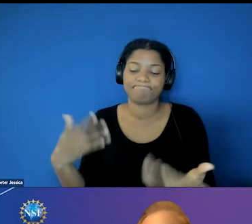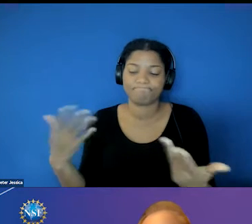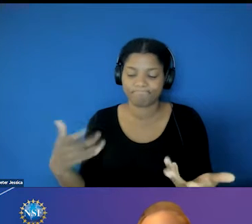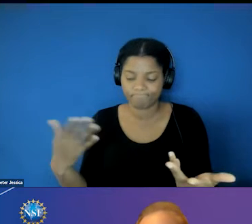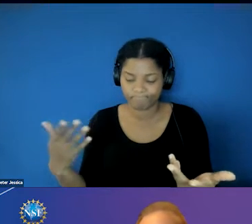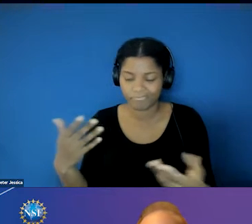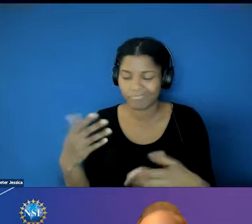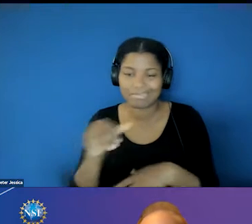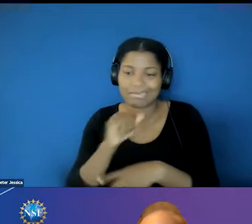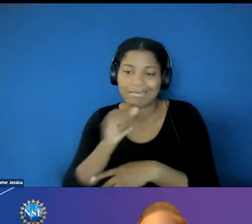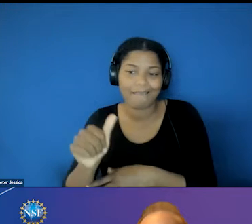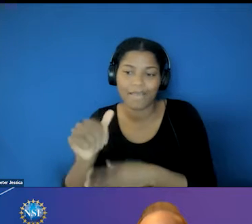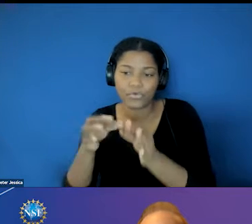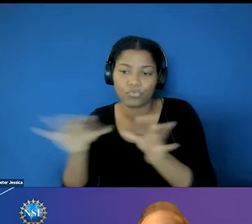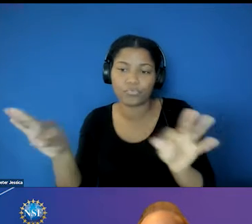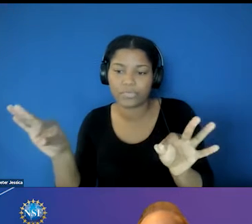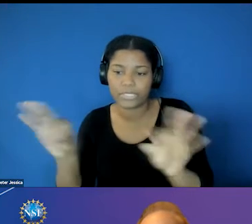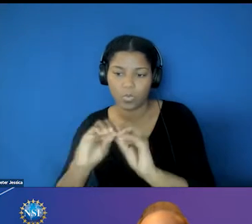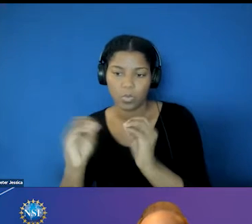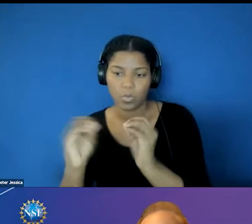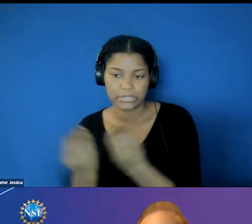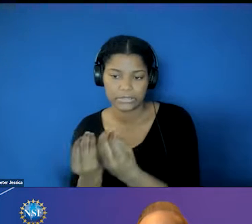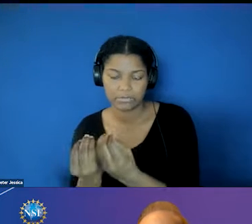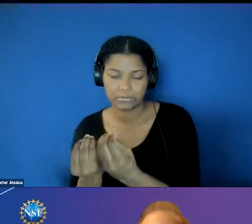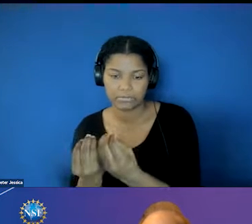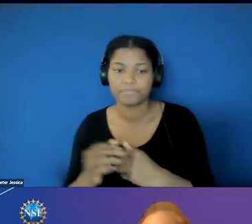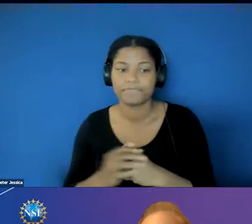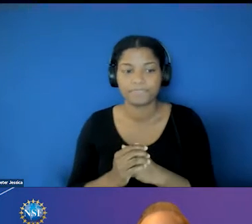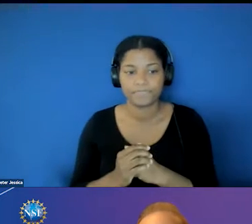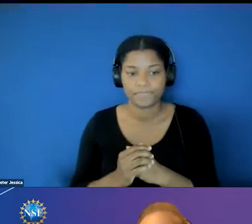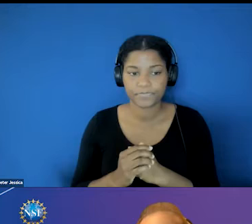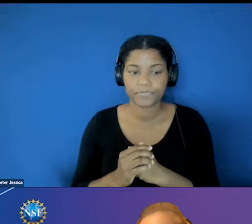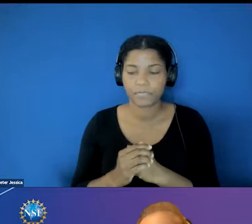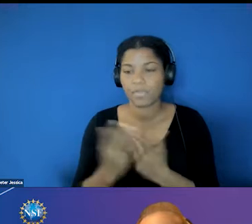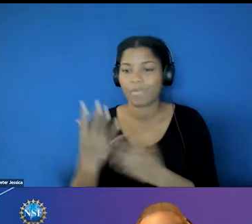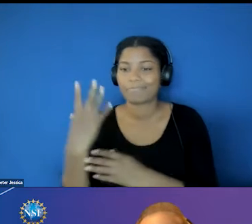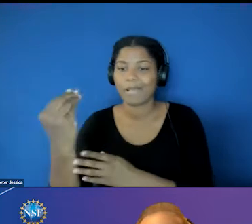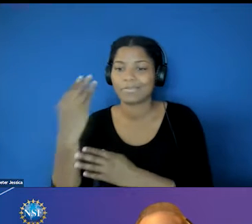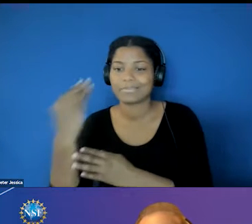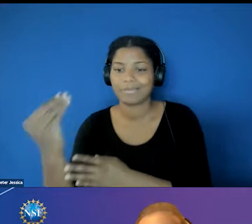non-degree granting organizations, or if you award degrees outside of NSF supported fields.